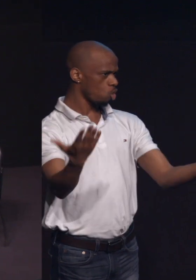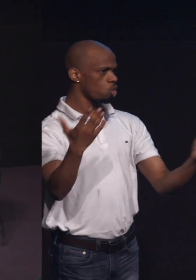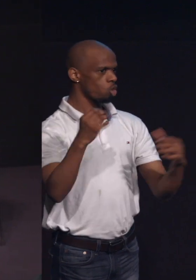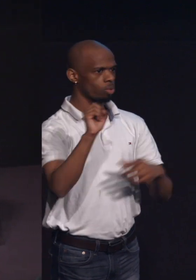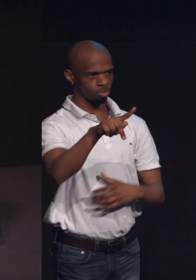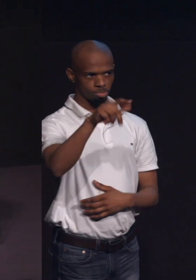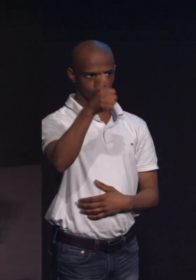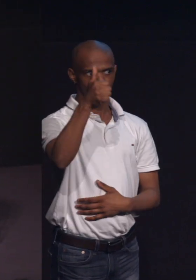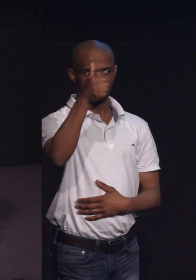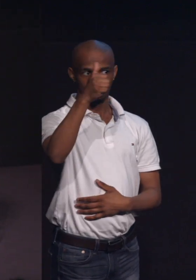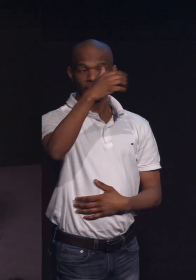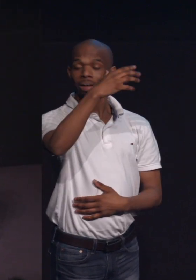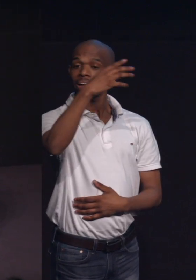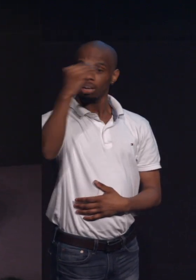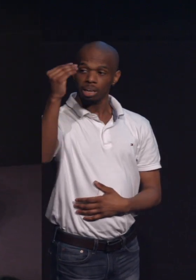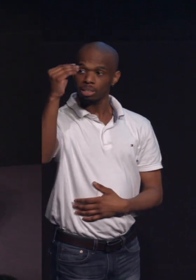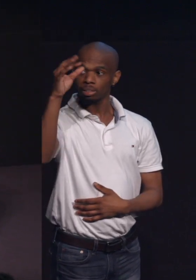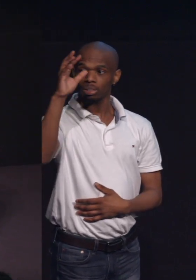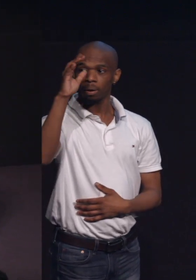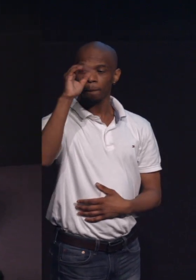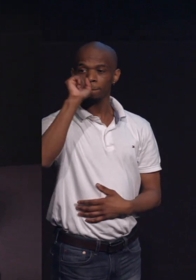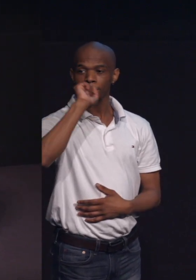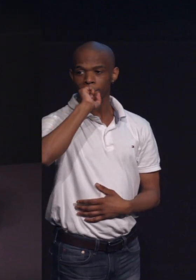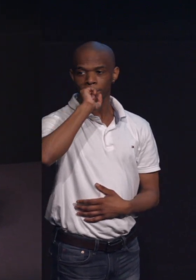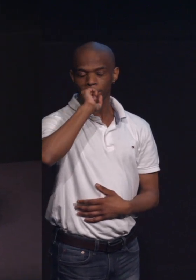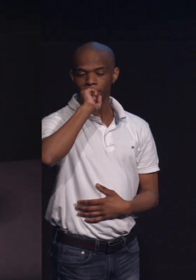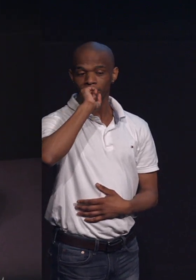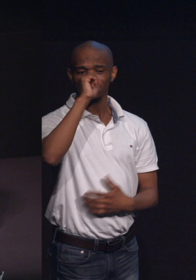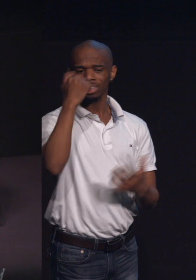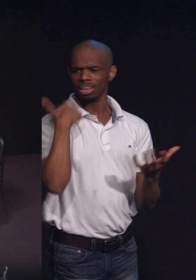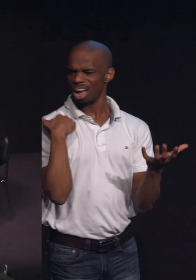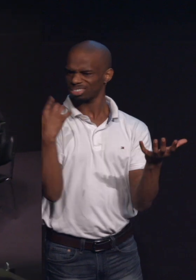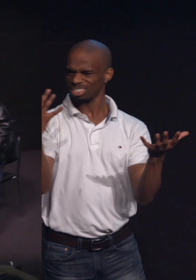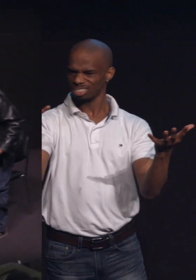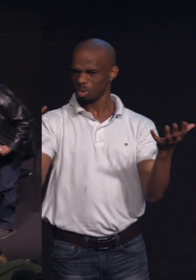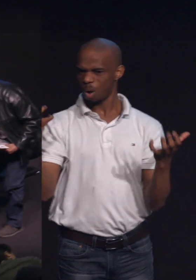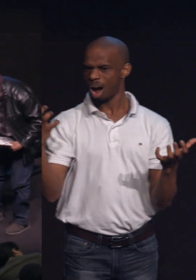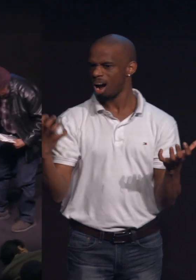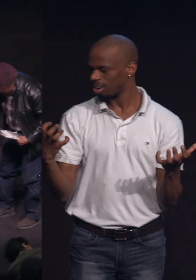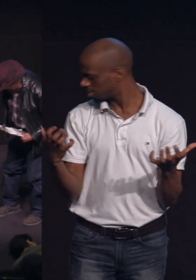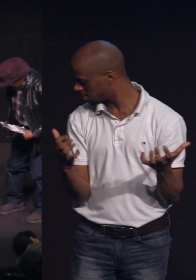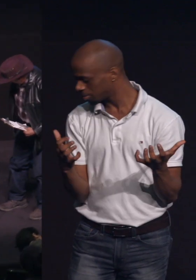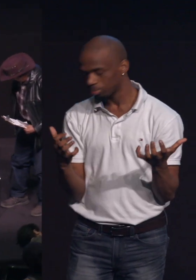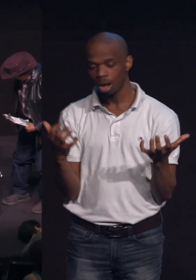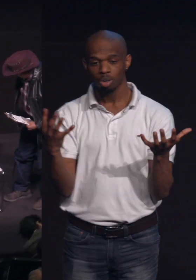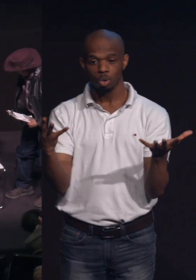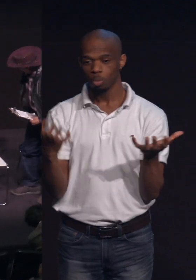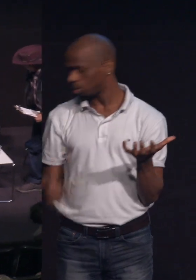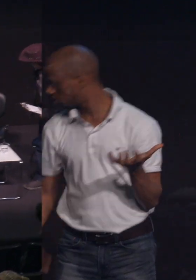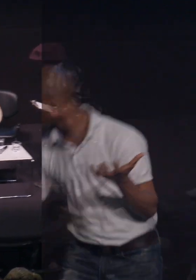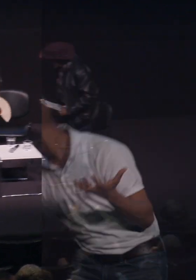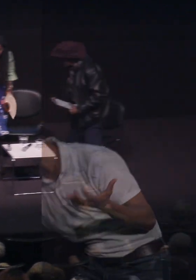And I just wanna say that